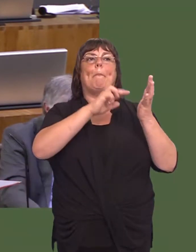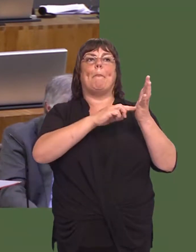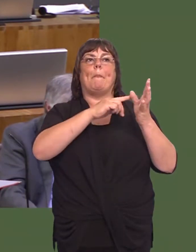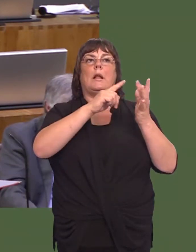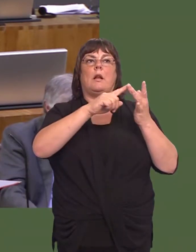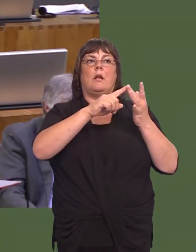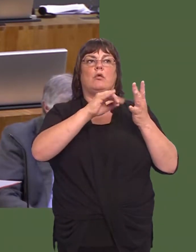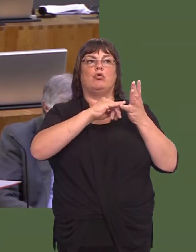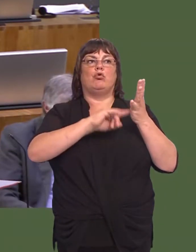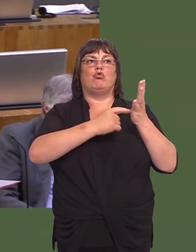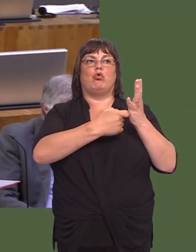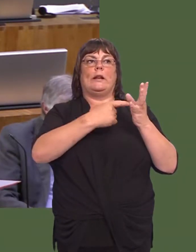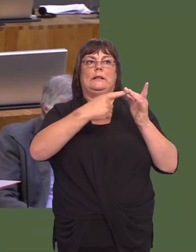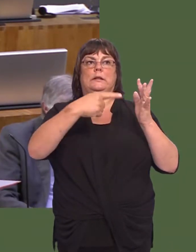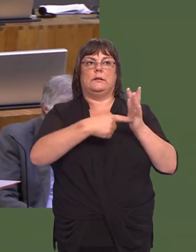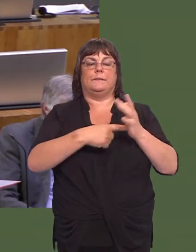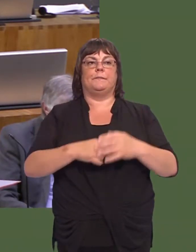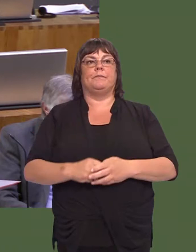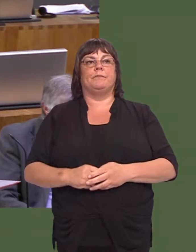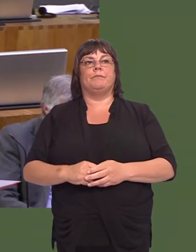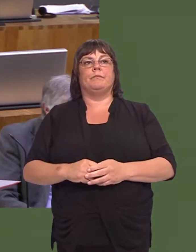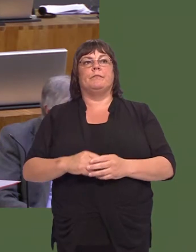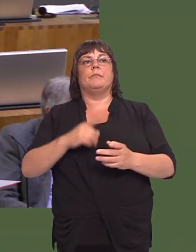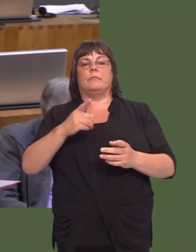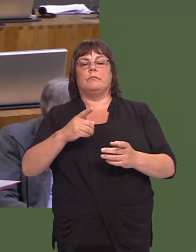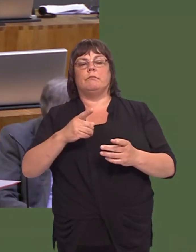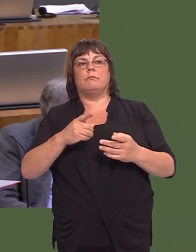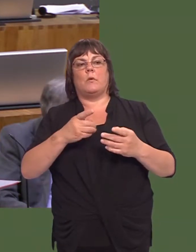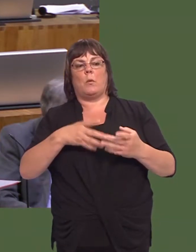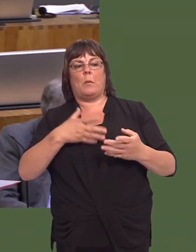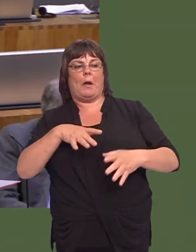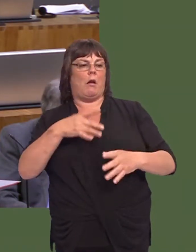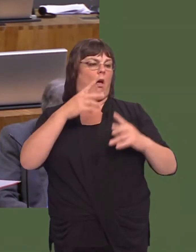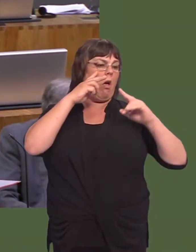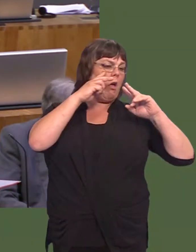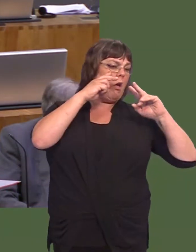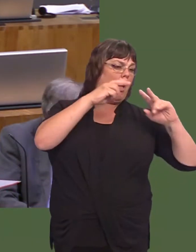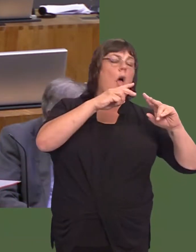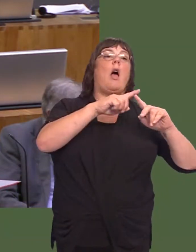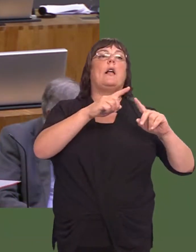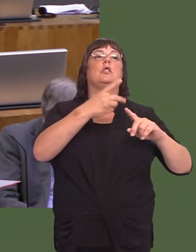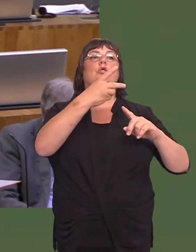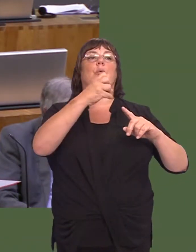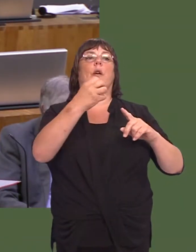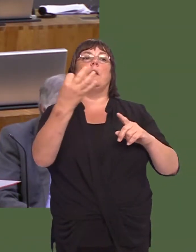The next phase of development has begun, and a route will be declared in May 2018.